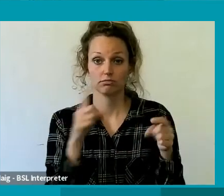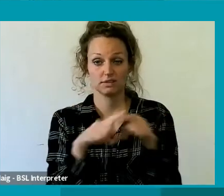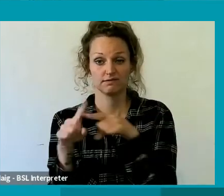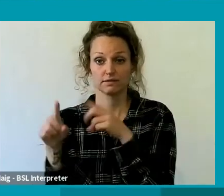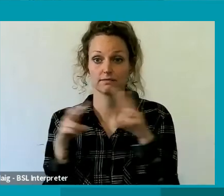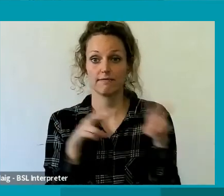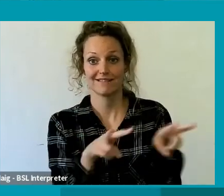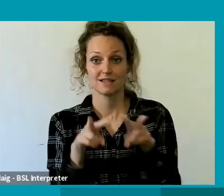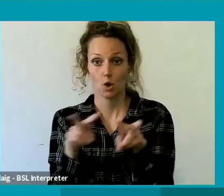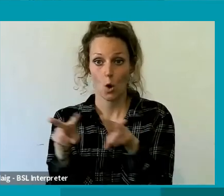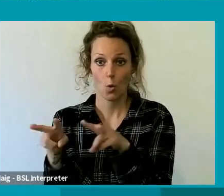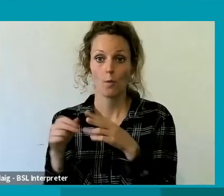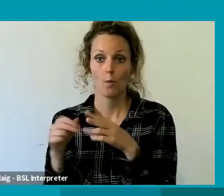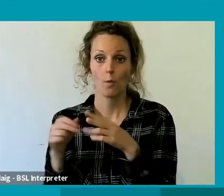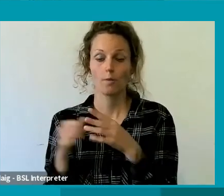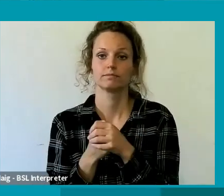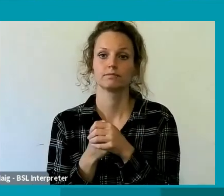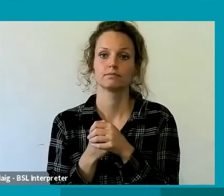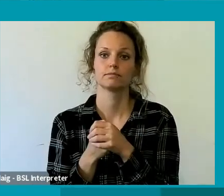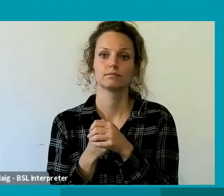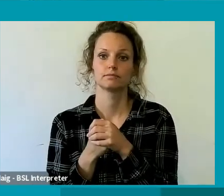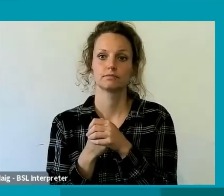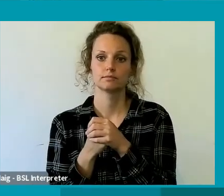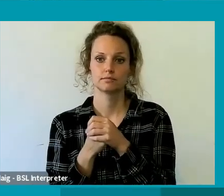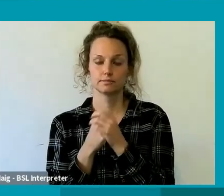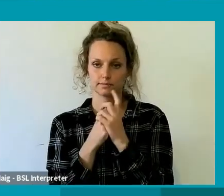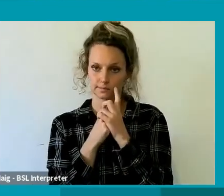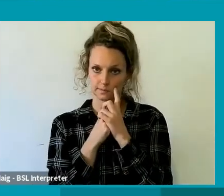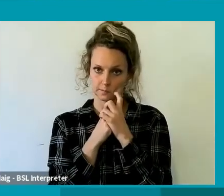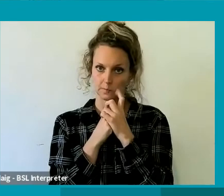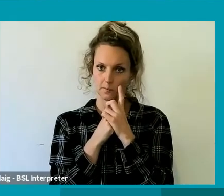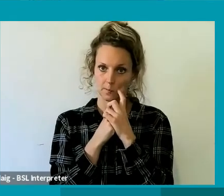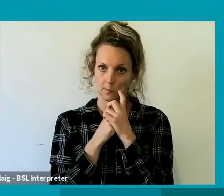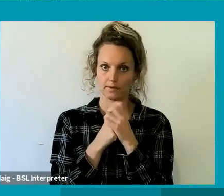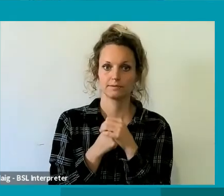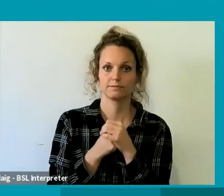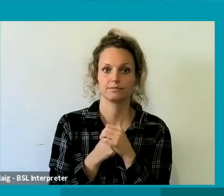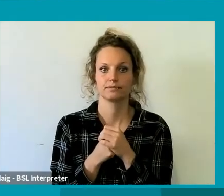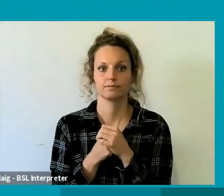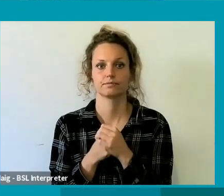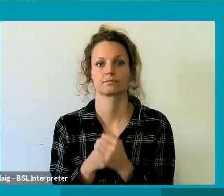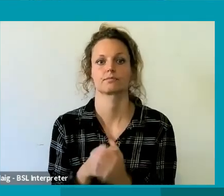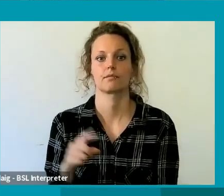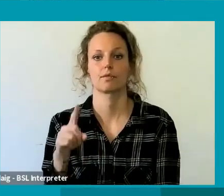That one that I could barely get out earlier. Why fit in when you were born to stand